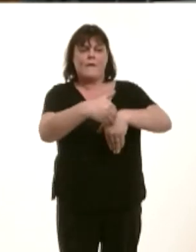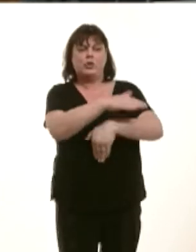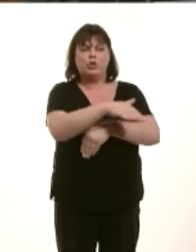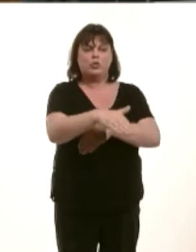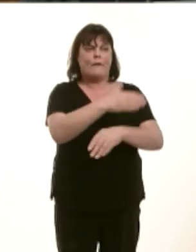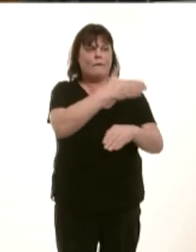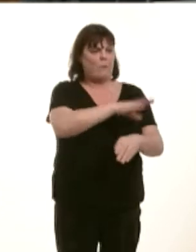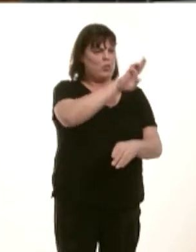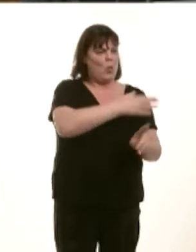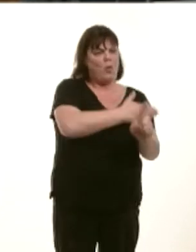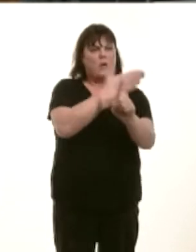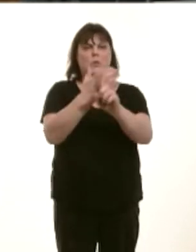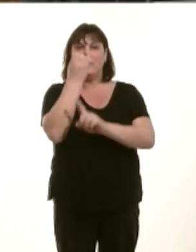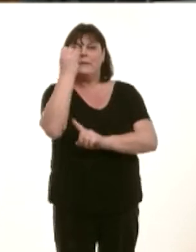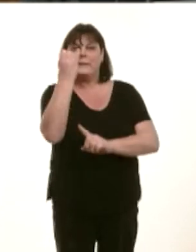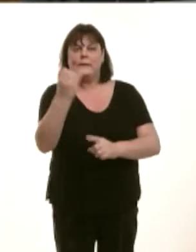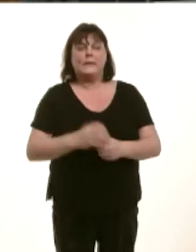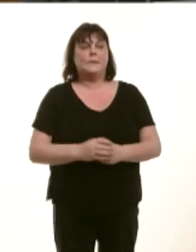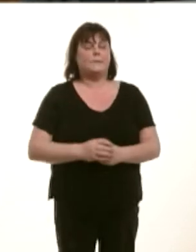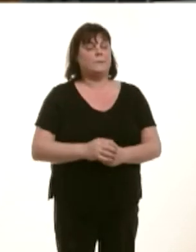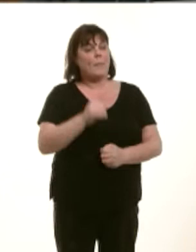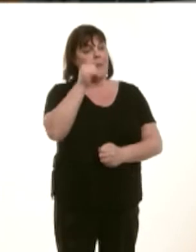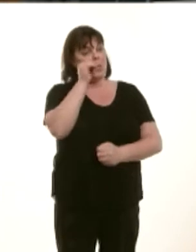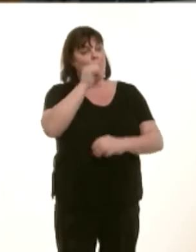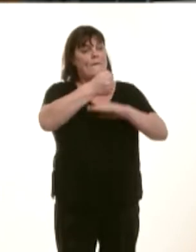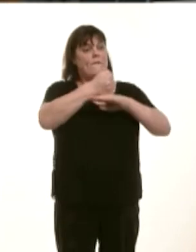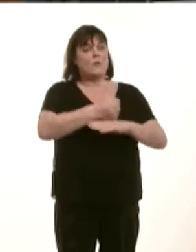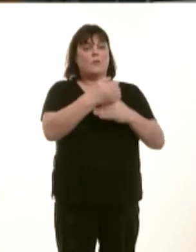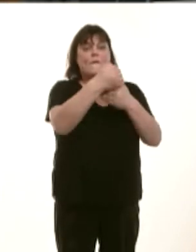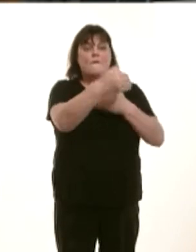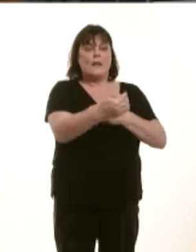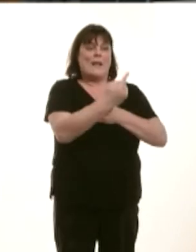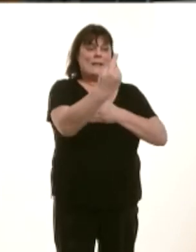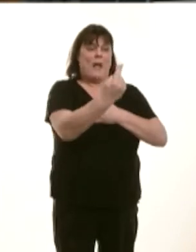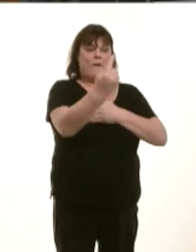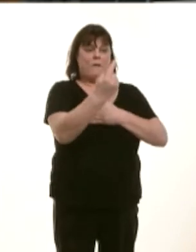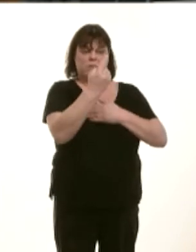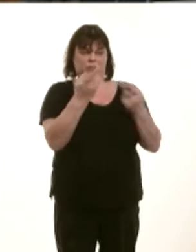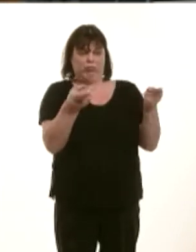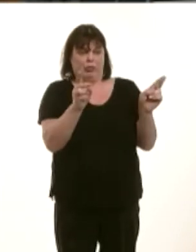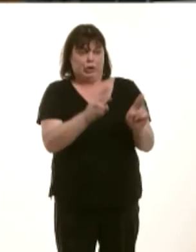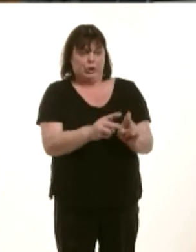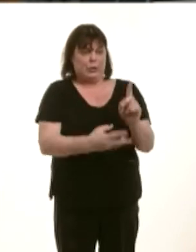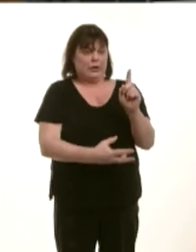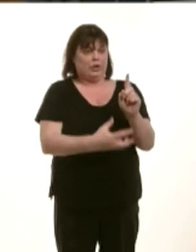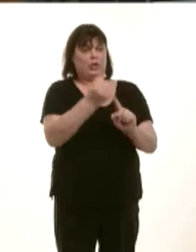The foundation phase, of itself, canít deliver a reduction in attainment levels. The pupil